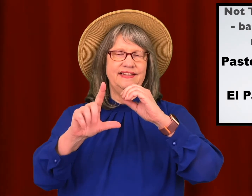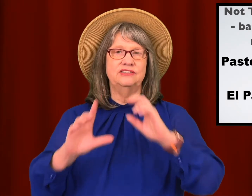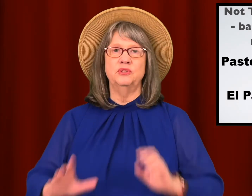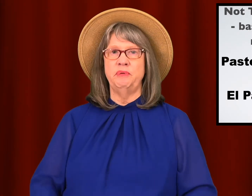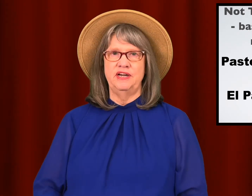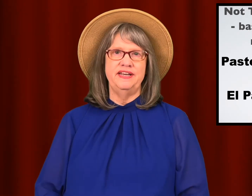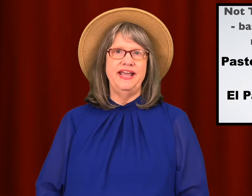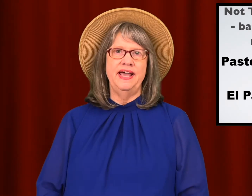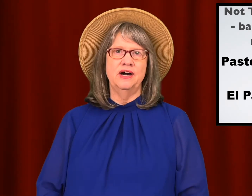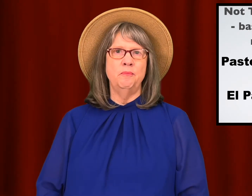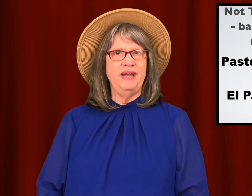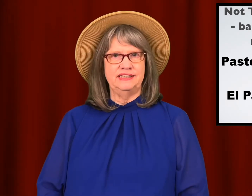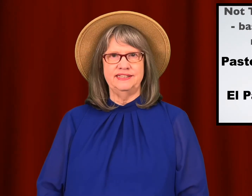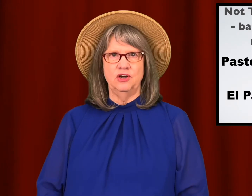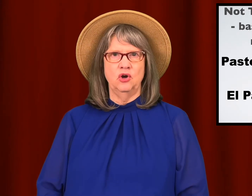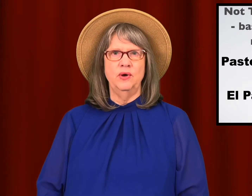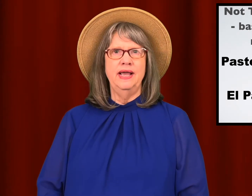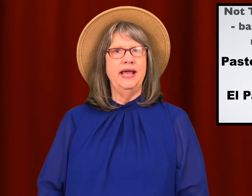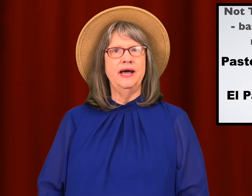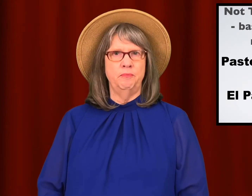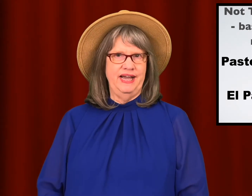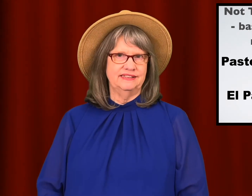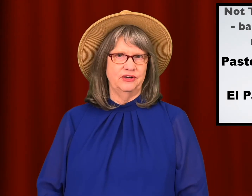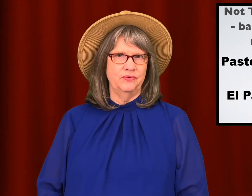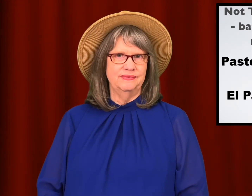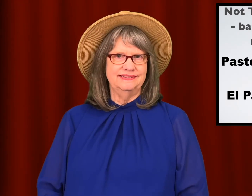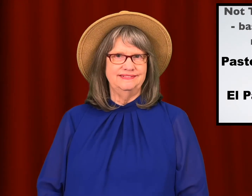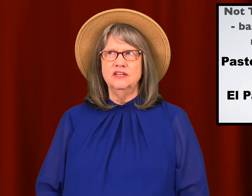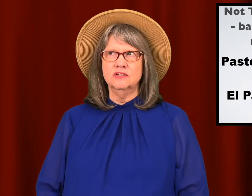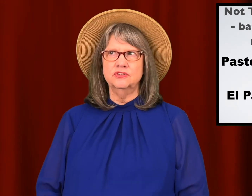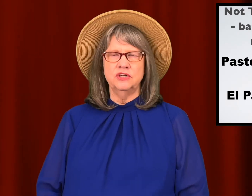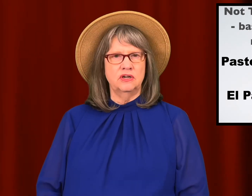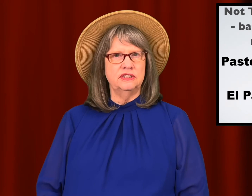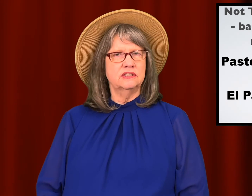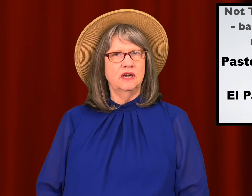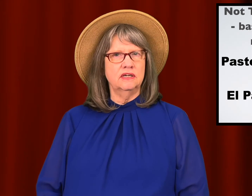That's the pun, L passing O. El Paso. Dr. Don does not